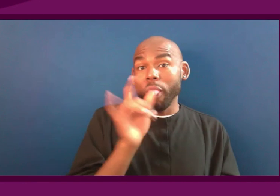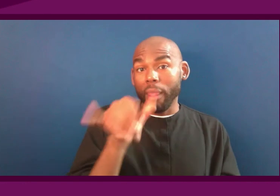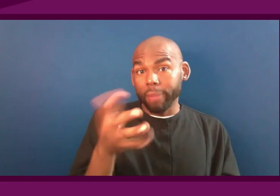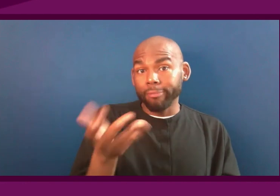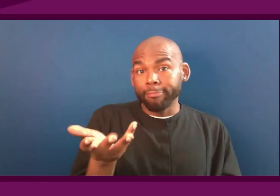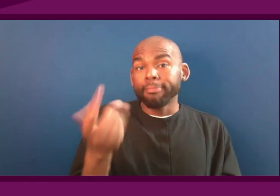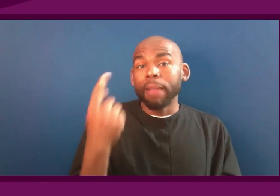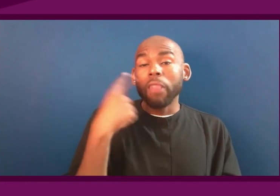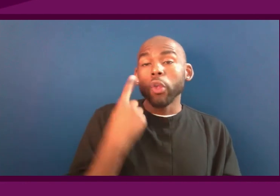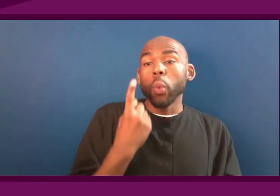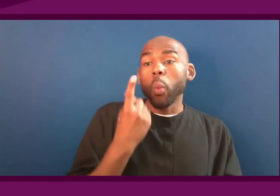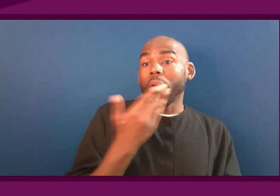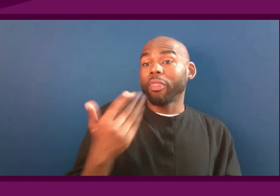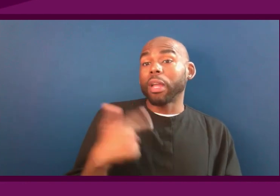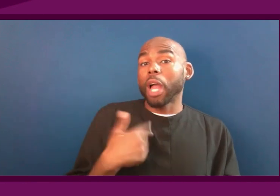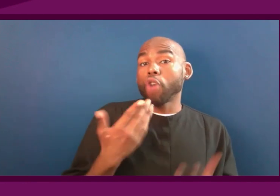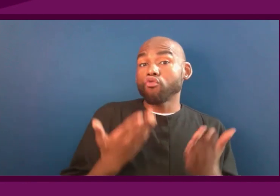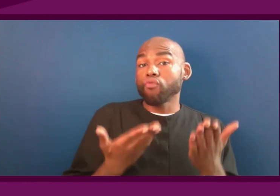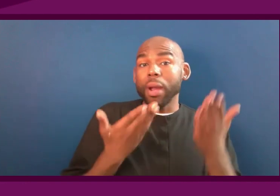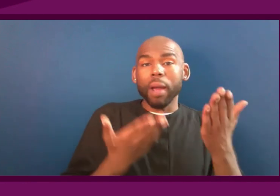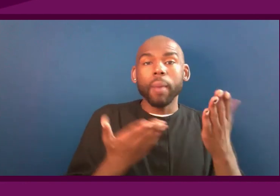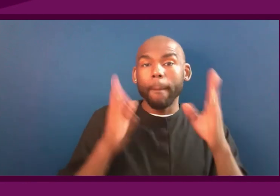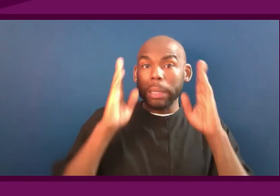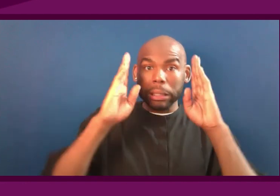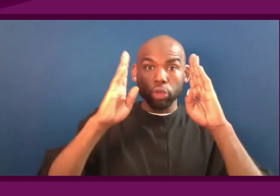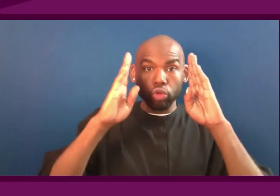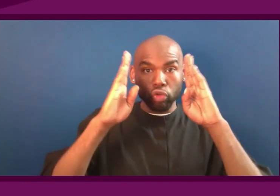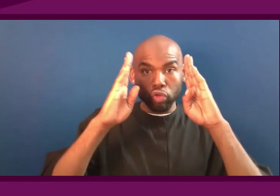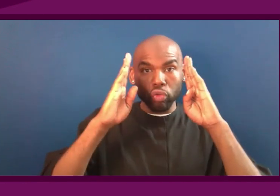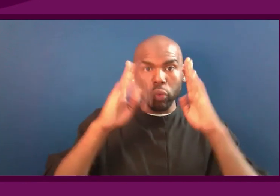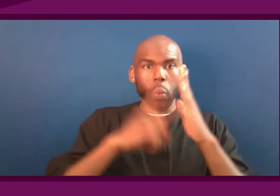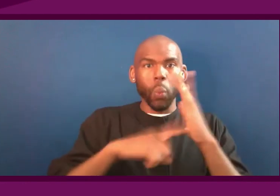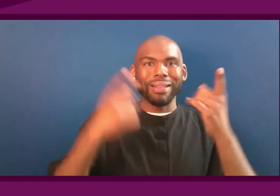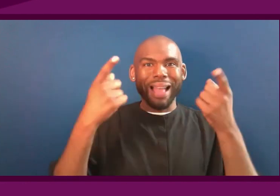I'm teaching the world Ashley. Ashley Inkumsah: Yes you are. Ashley Inkumsah: